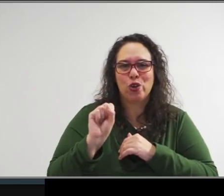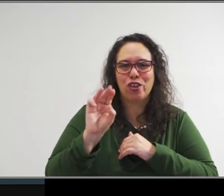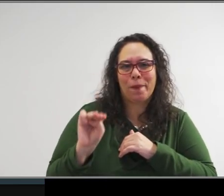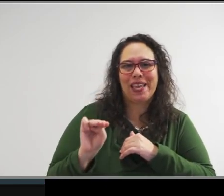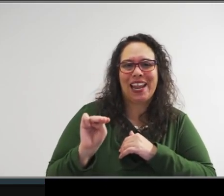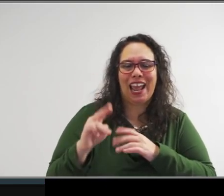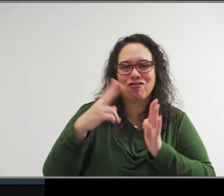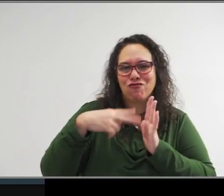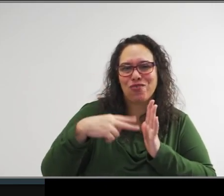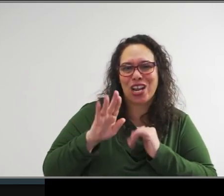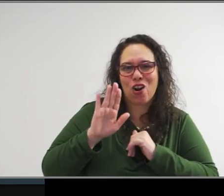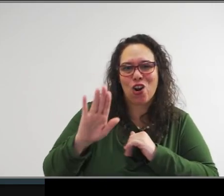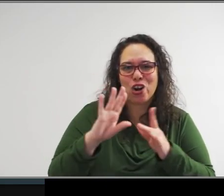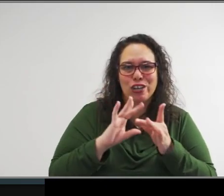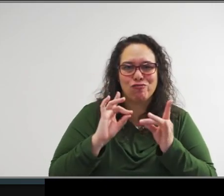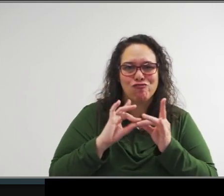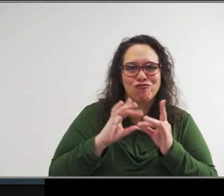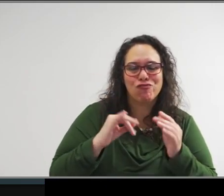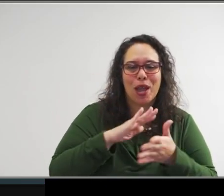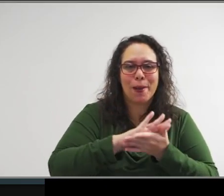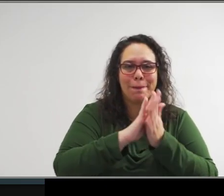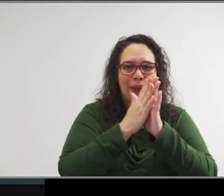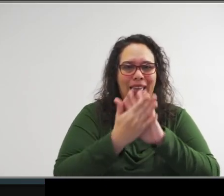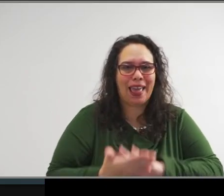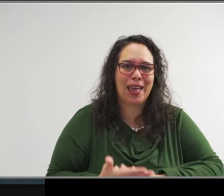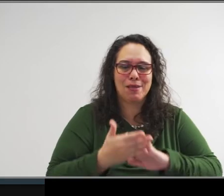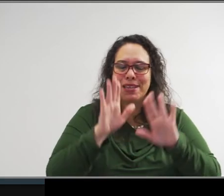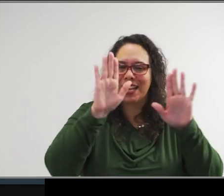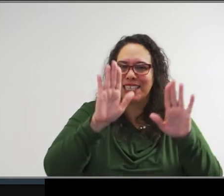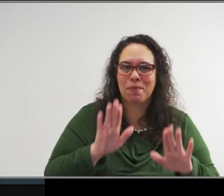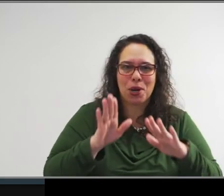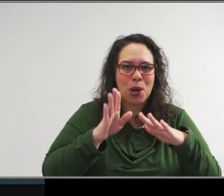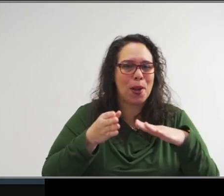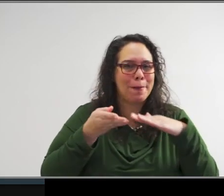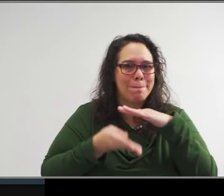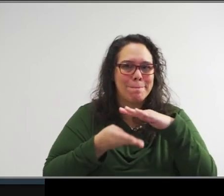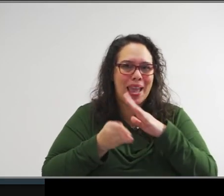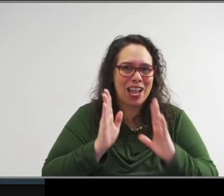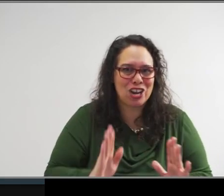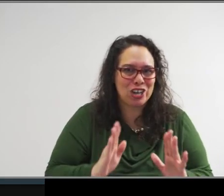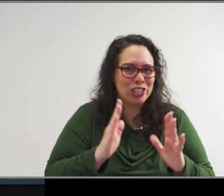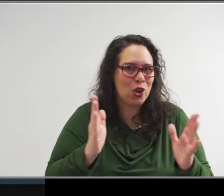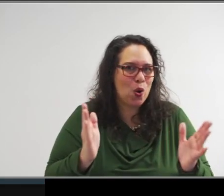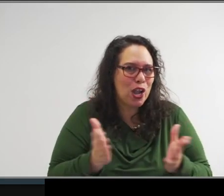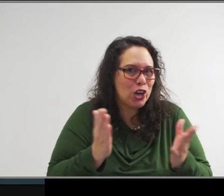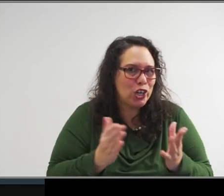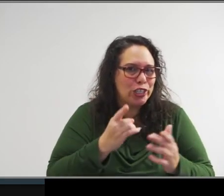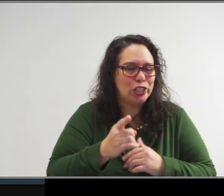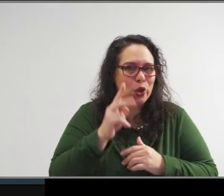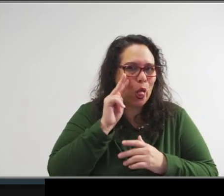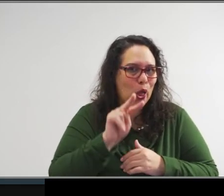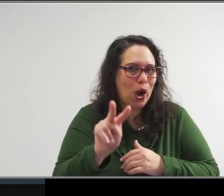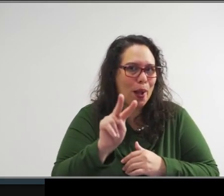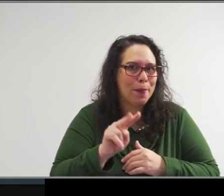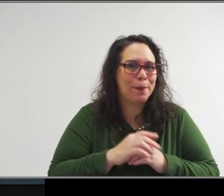about her story about becoming an exceptional baker. So I encourage you to look her up, she is Maya Phillips